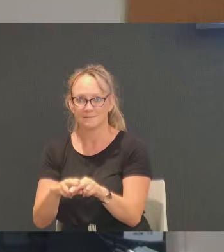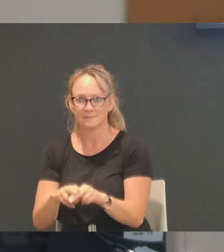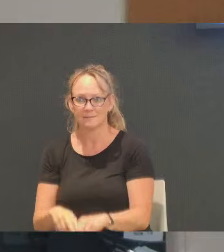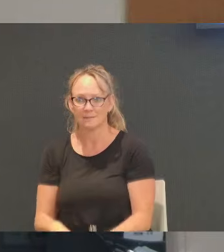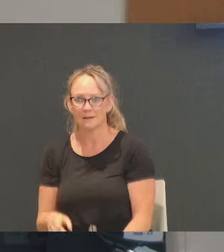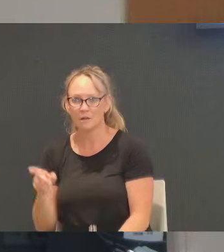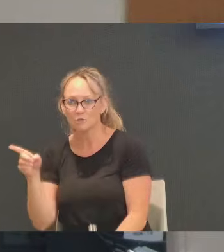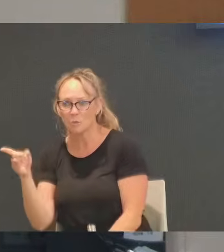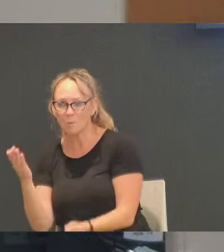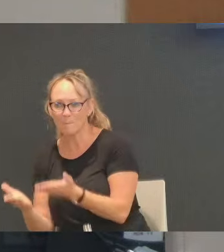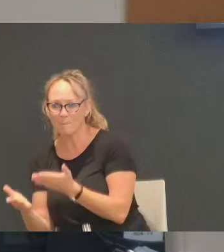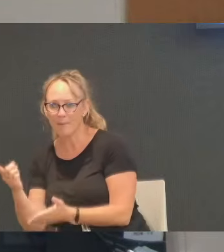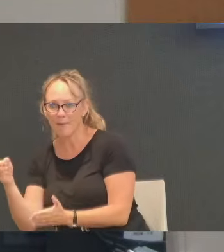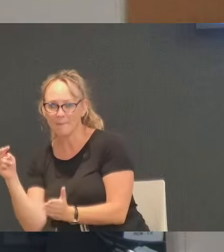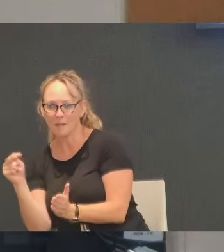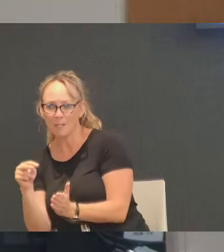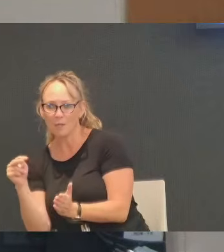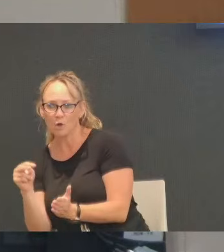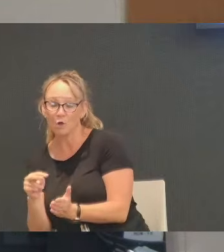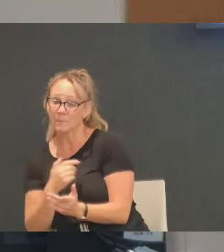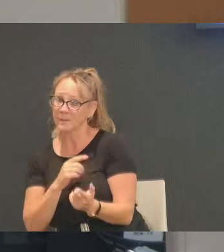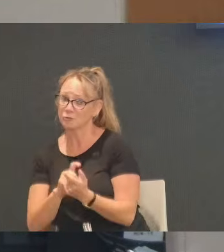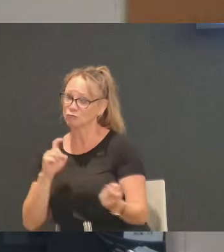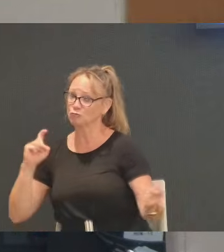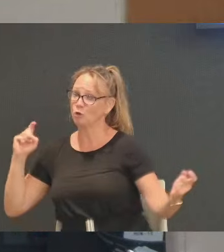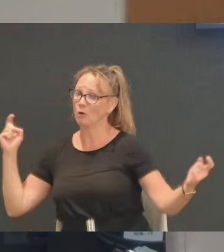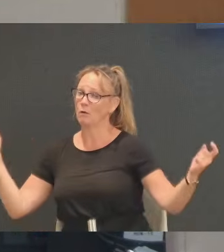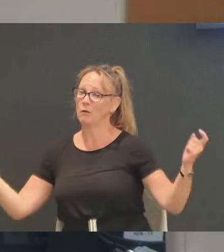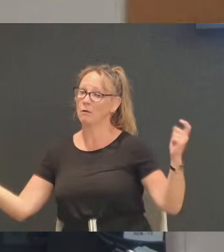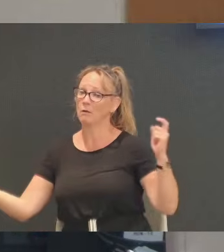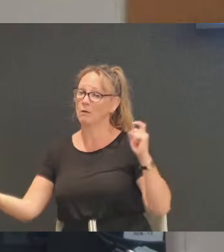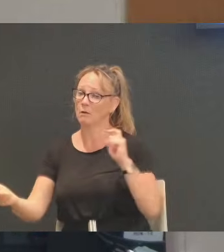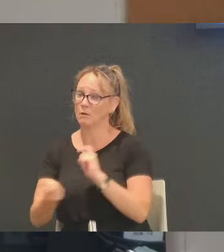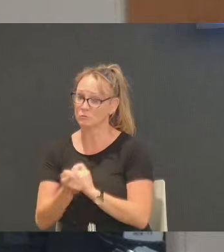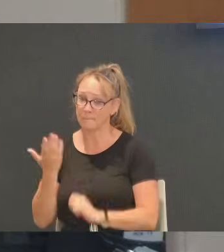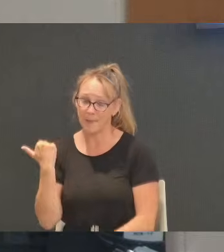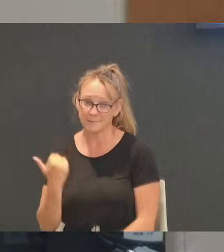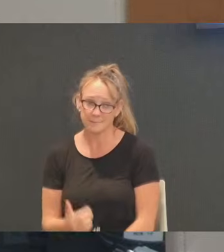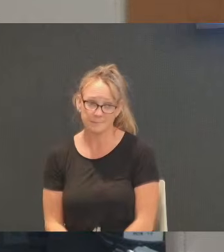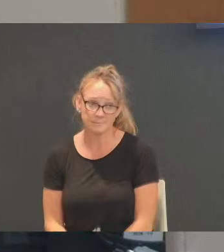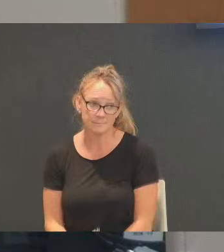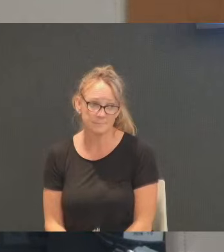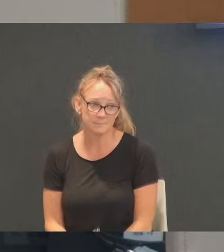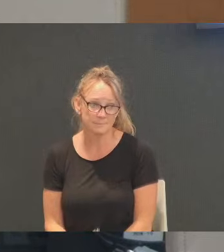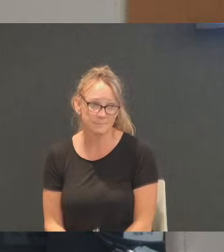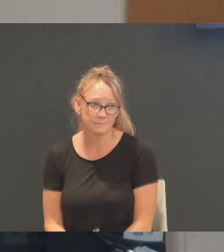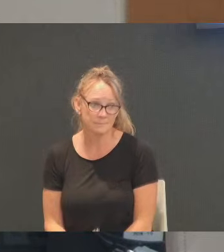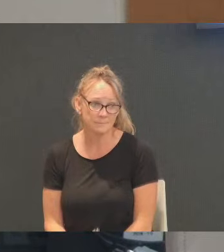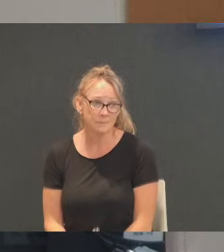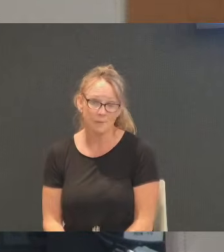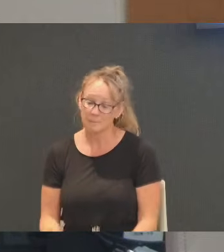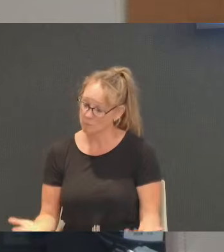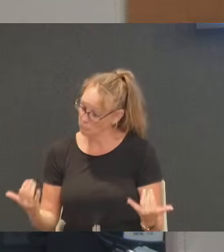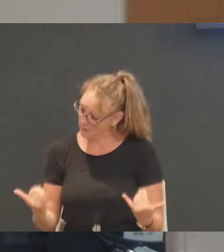Now, it's a radical change from what we have done in the past, but these are very difficult times.